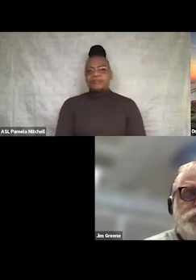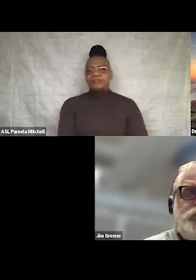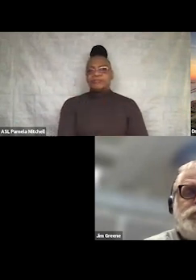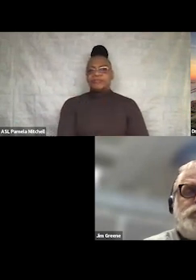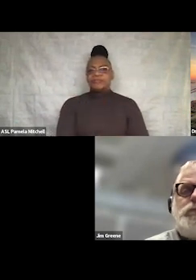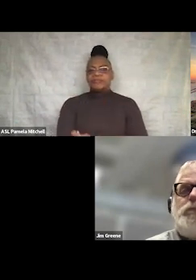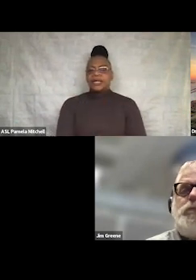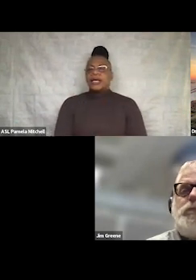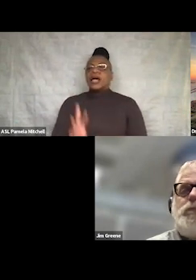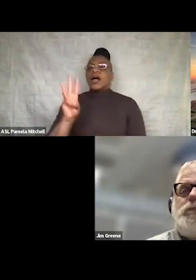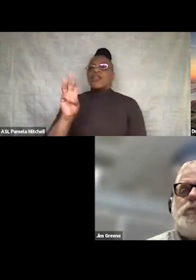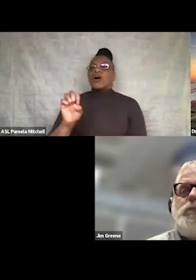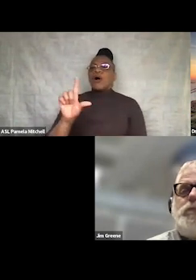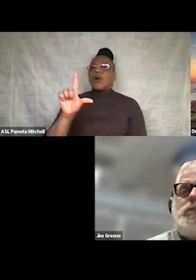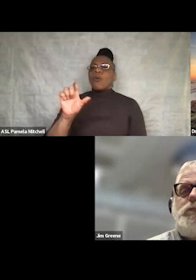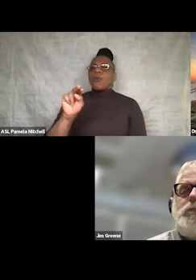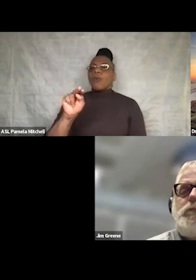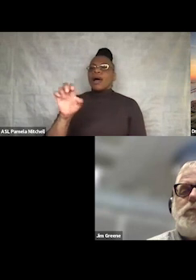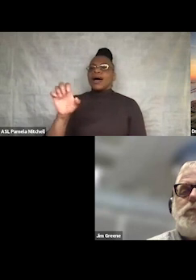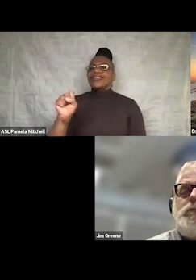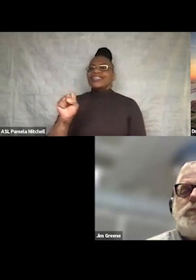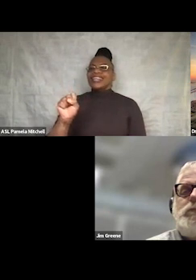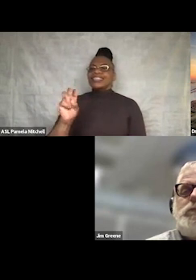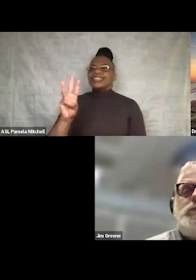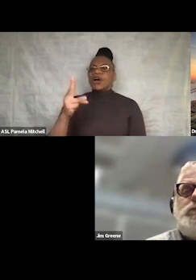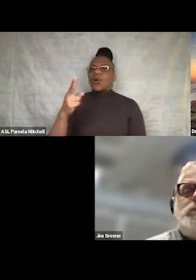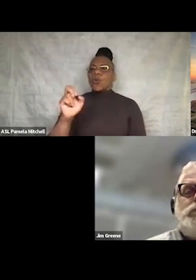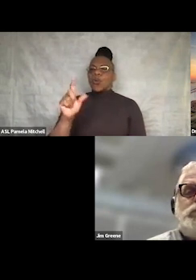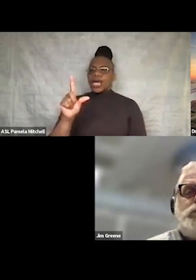Again, the Wellness Wheel, again, kind of guiding our work. Next slide.